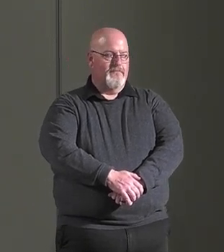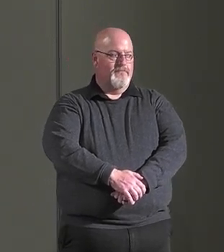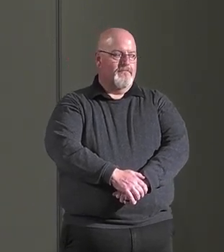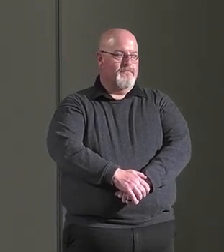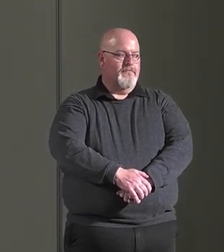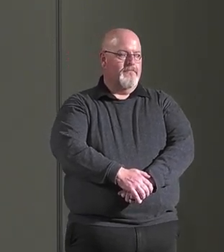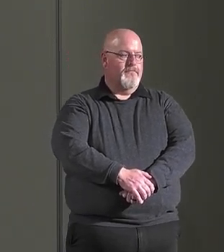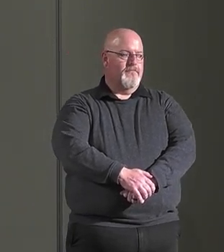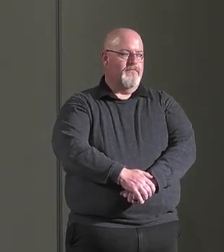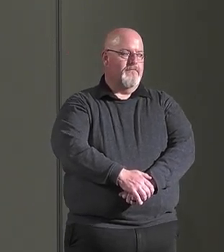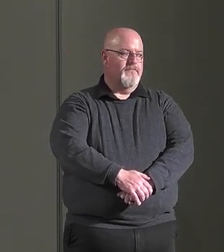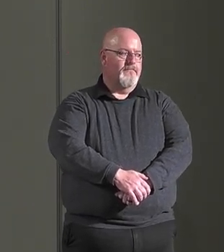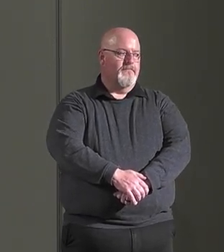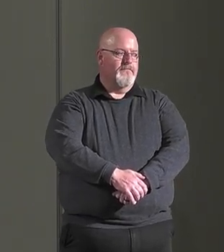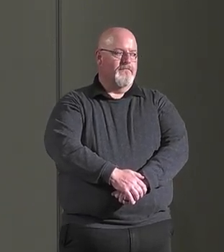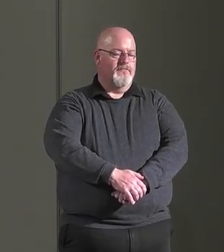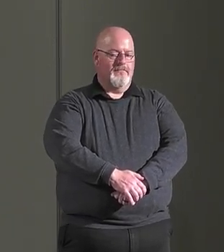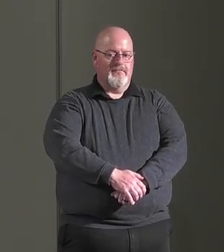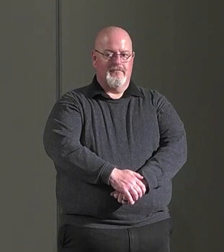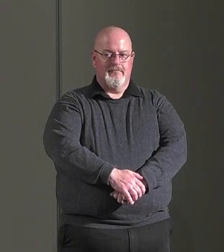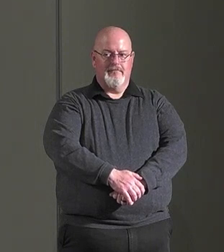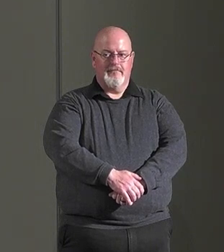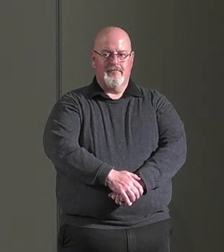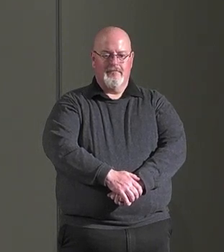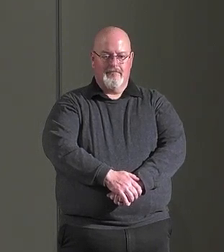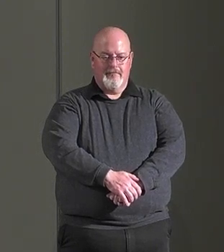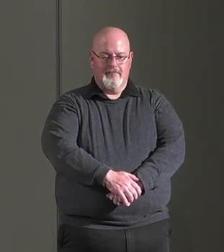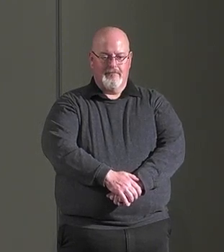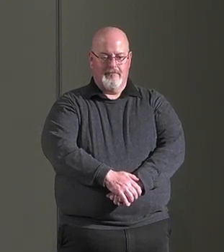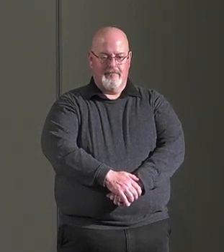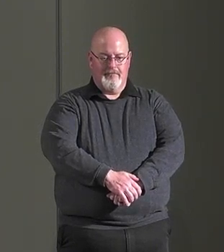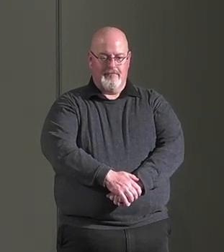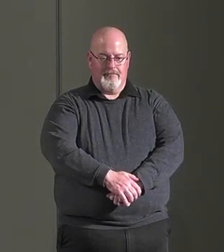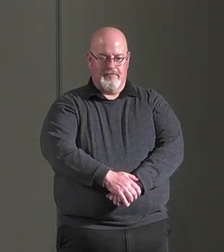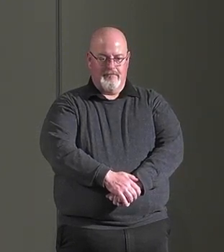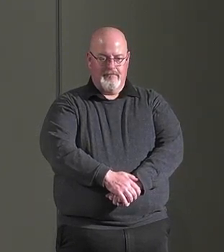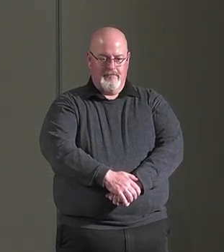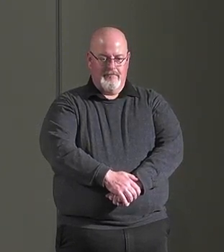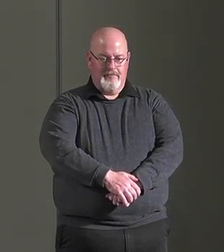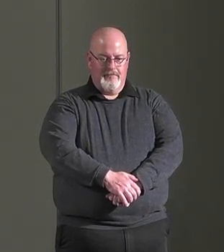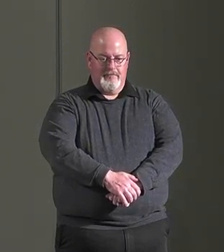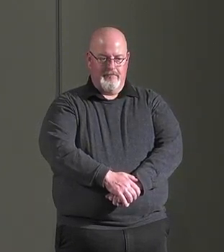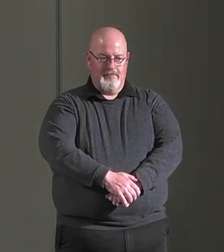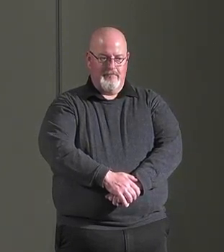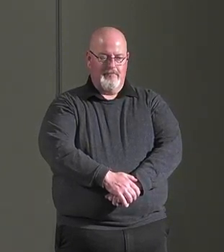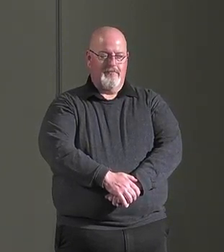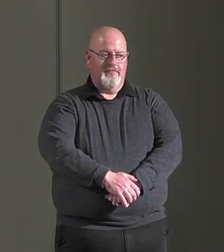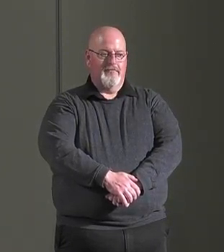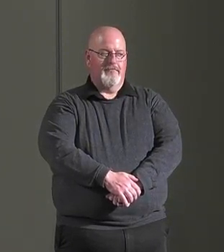type to them, okay, hello, you would like to make a call. Who would you like to call?